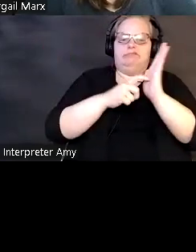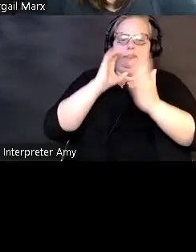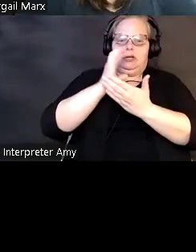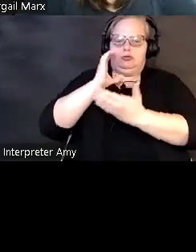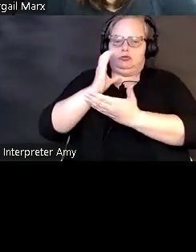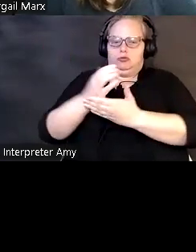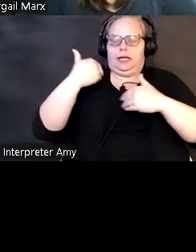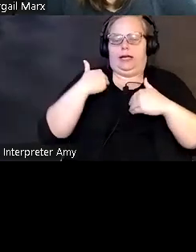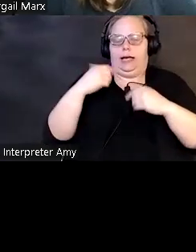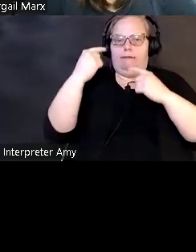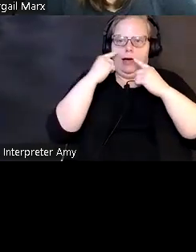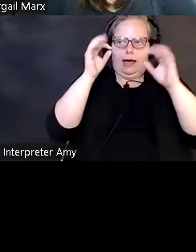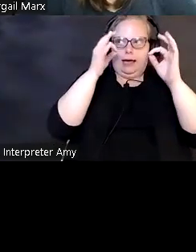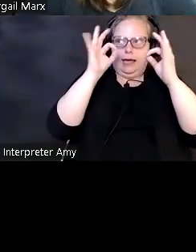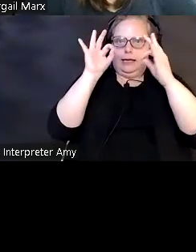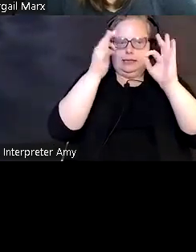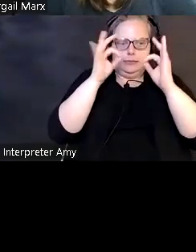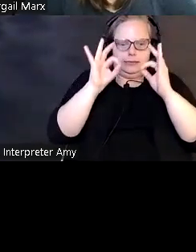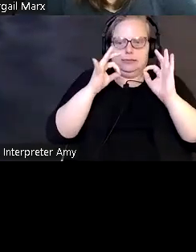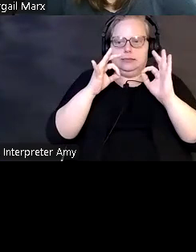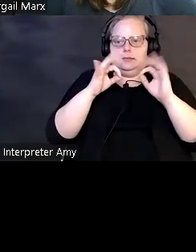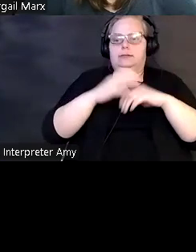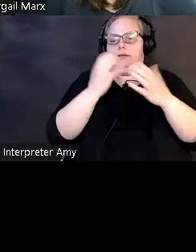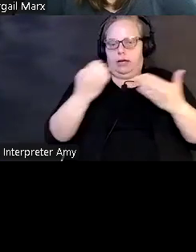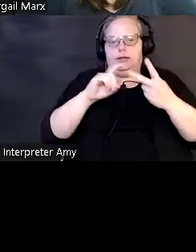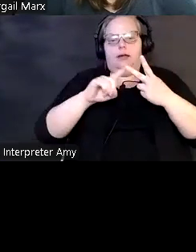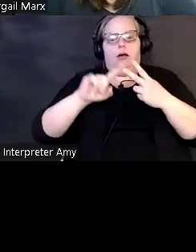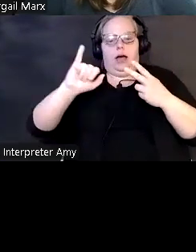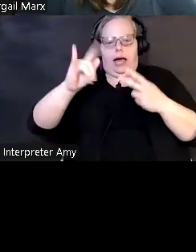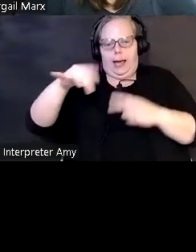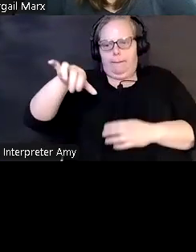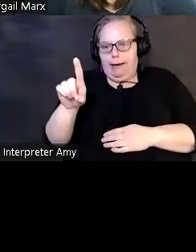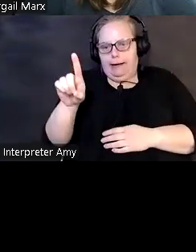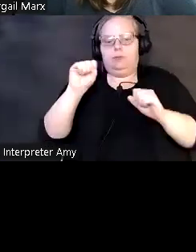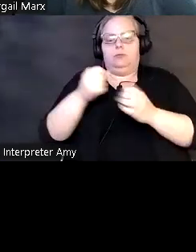there's just an iPad off the shelf that you might purchase with vocabulary app.